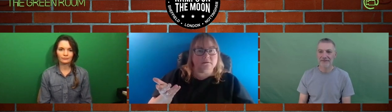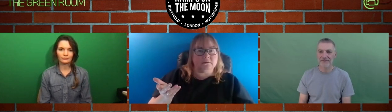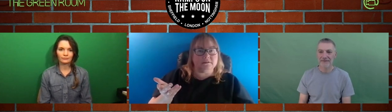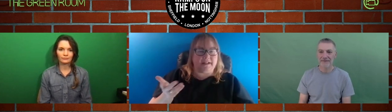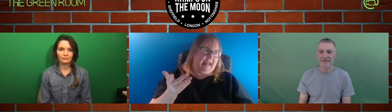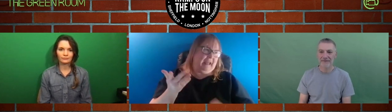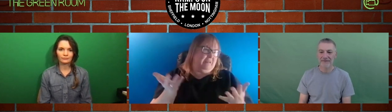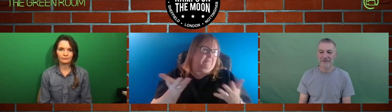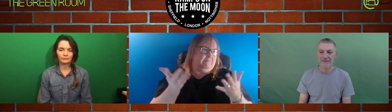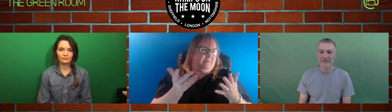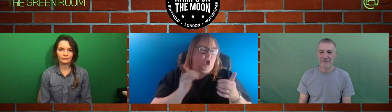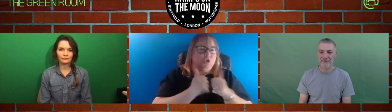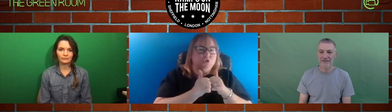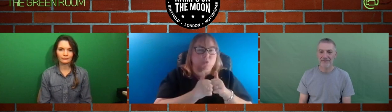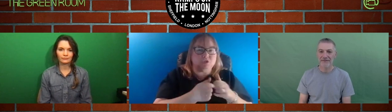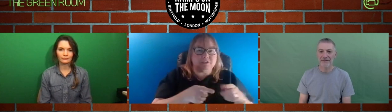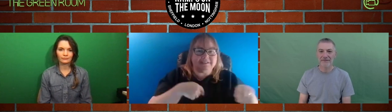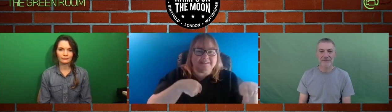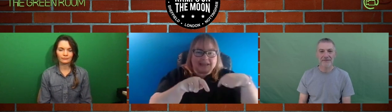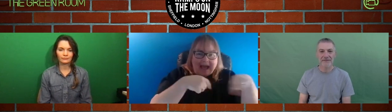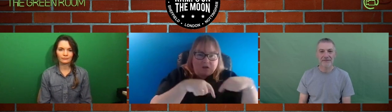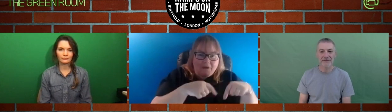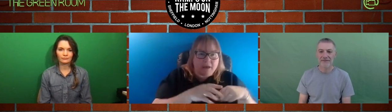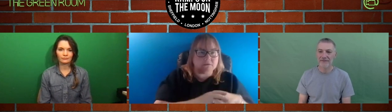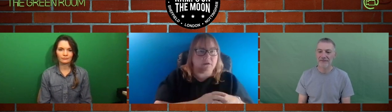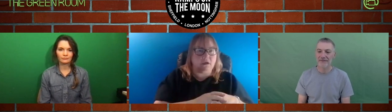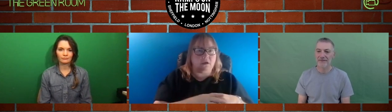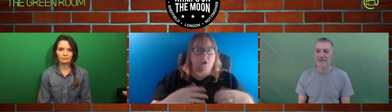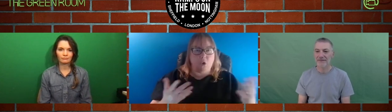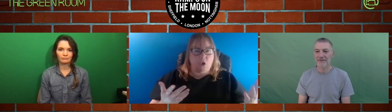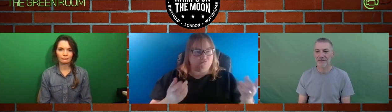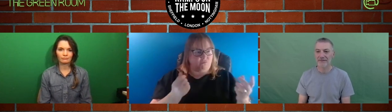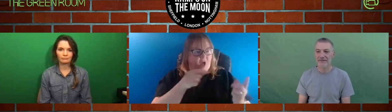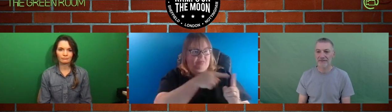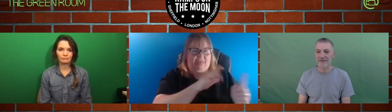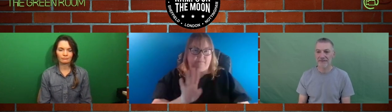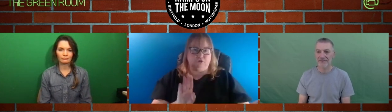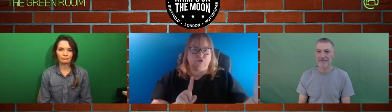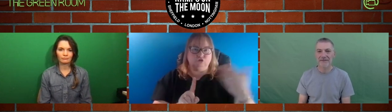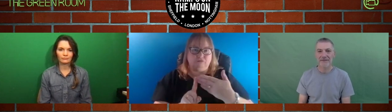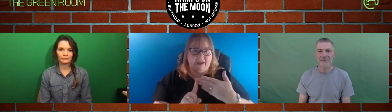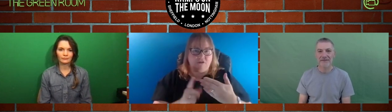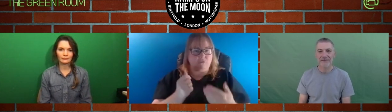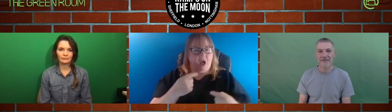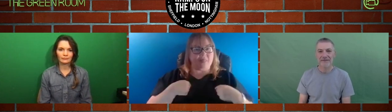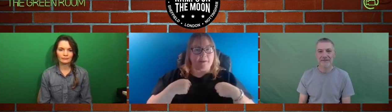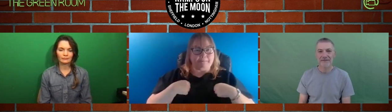or a director then a note from me. My job is to facilitate around what